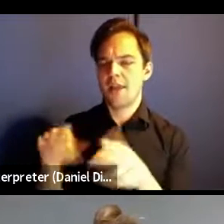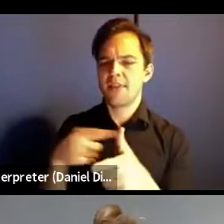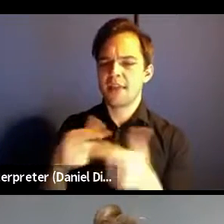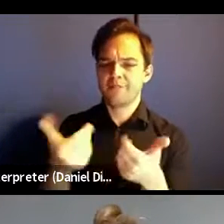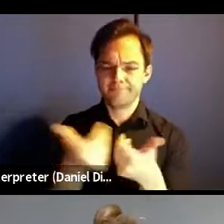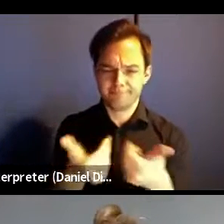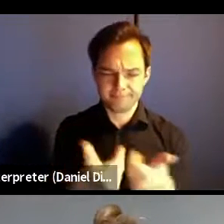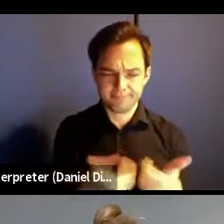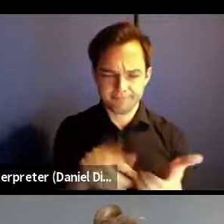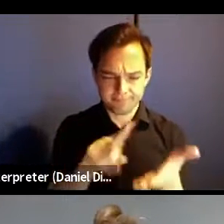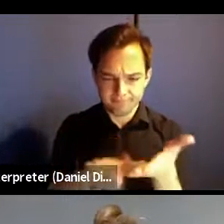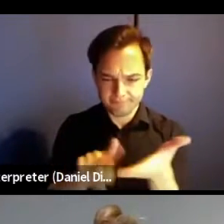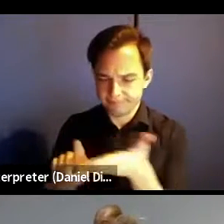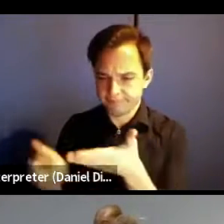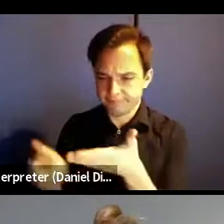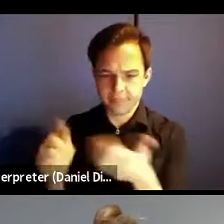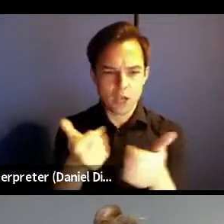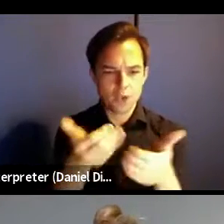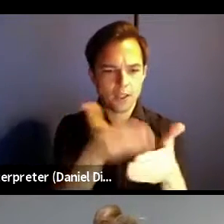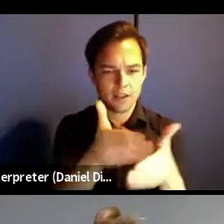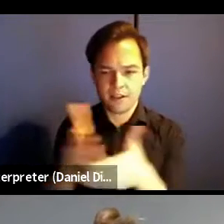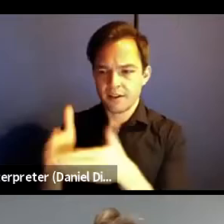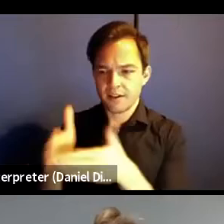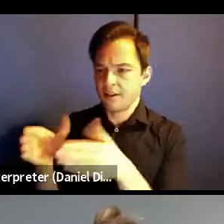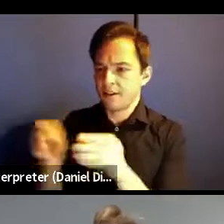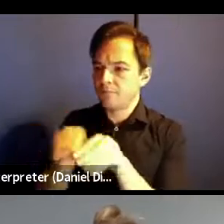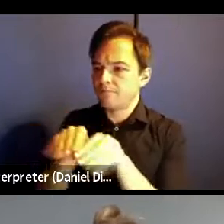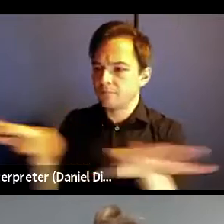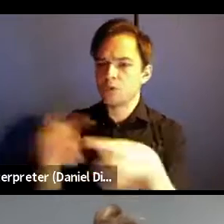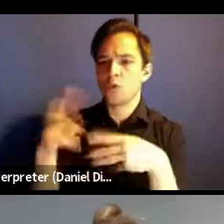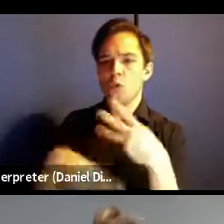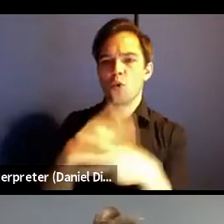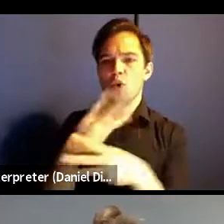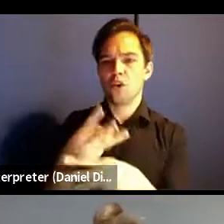information with the world. And accessibility is just vitally important to all of those,